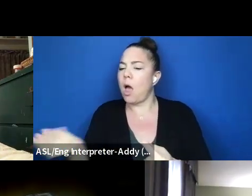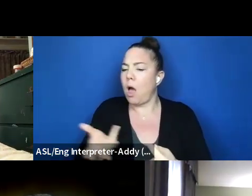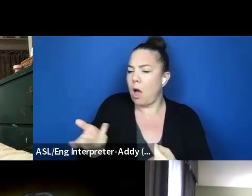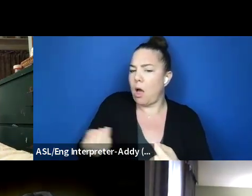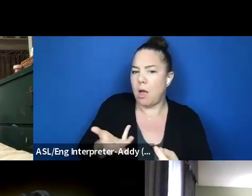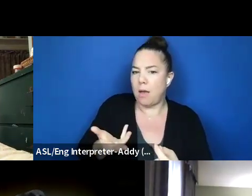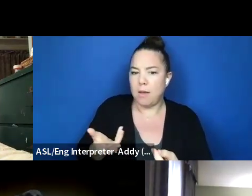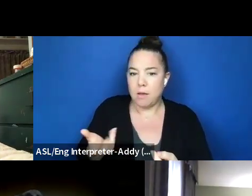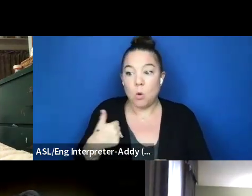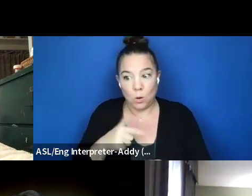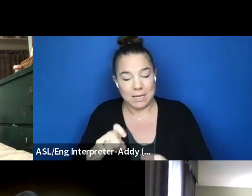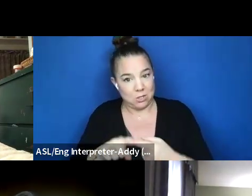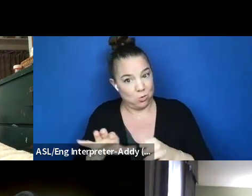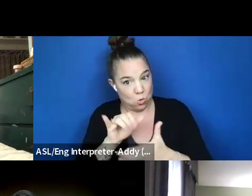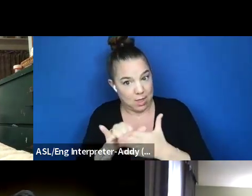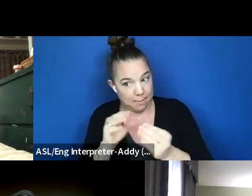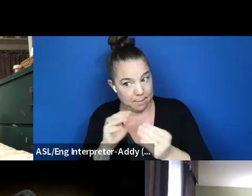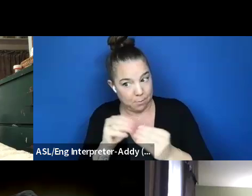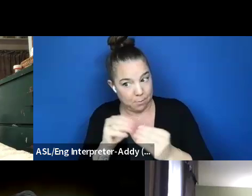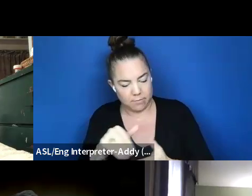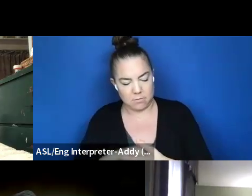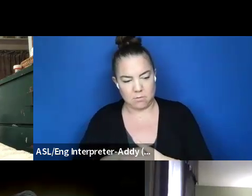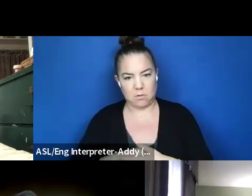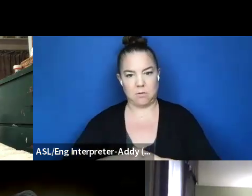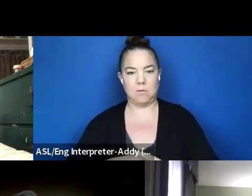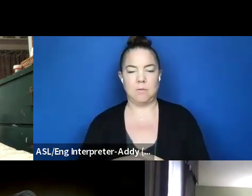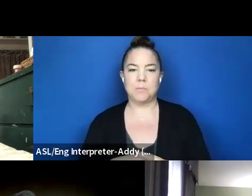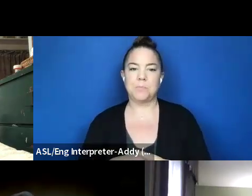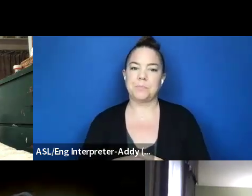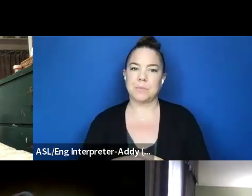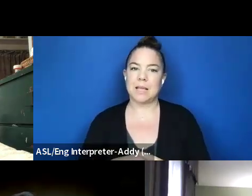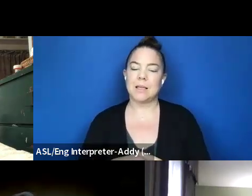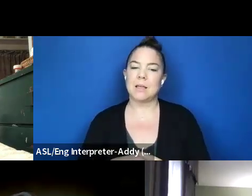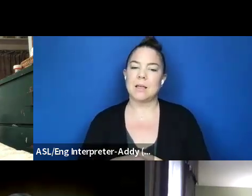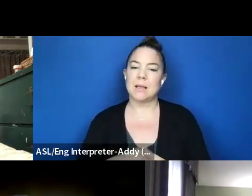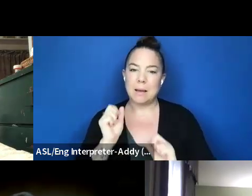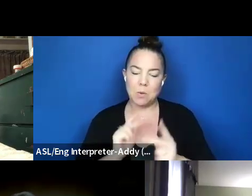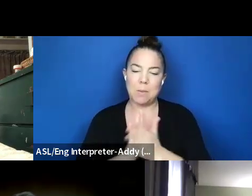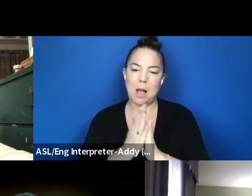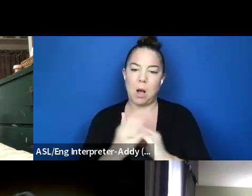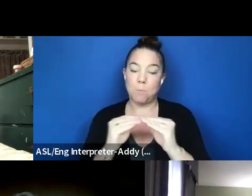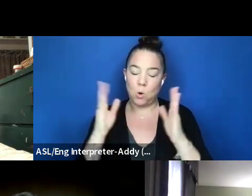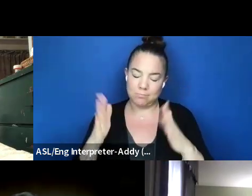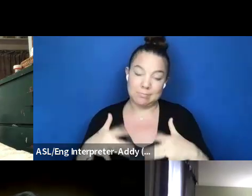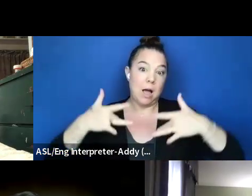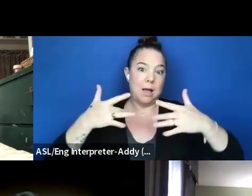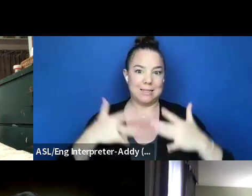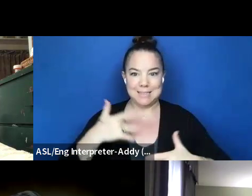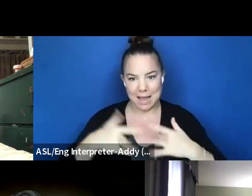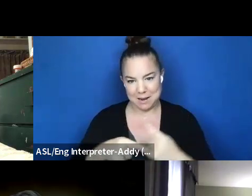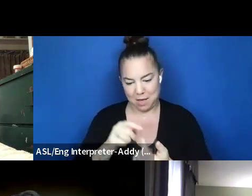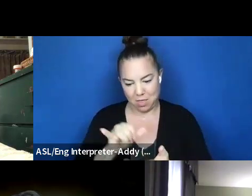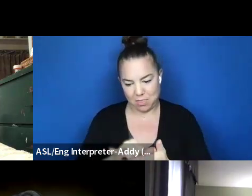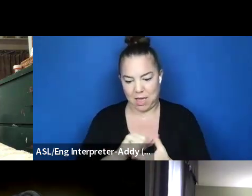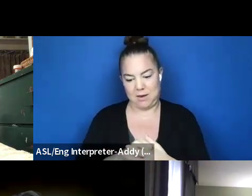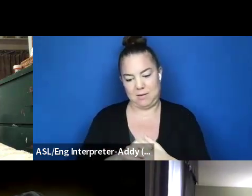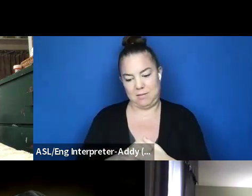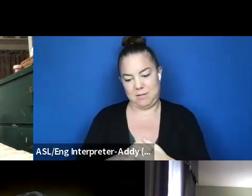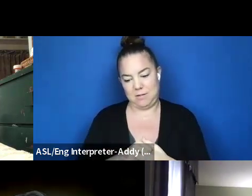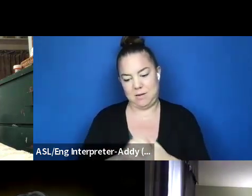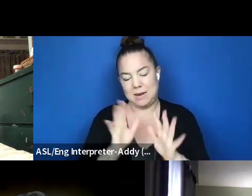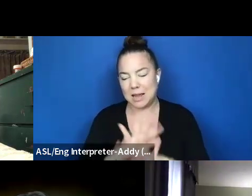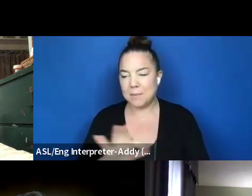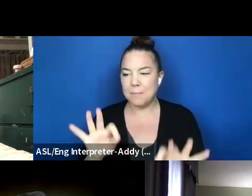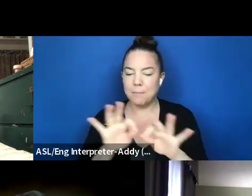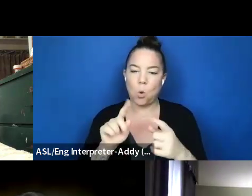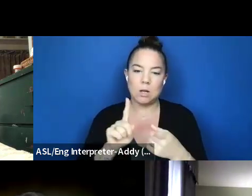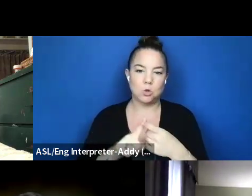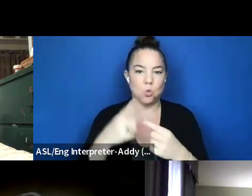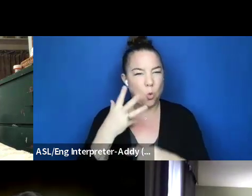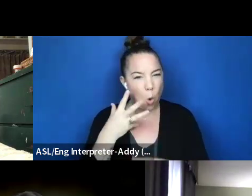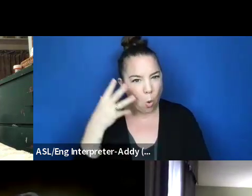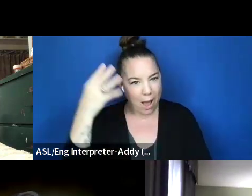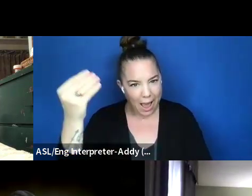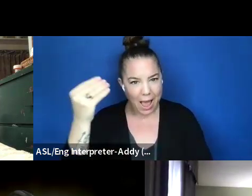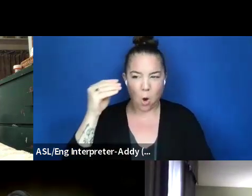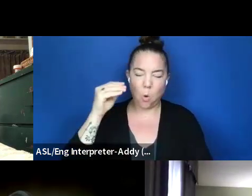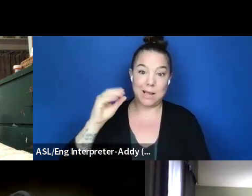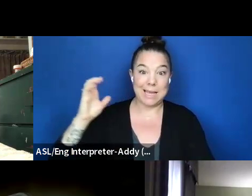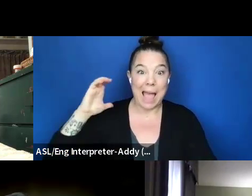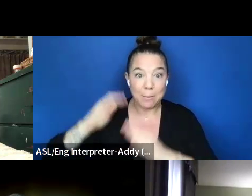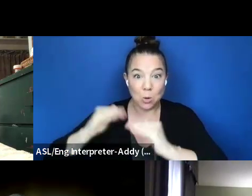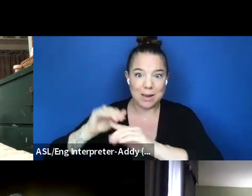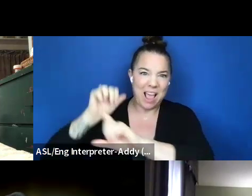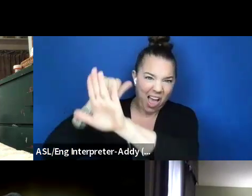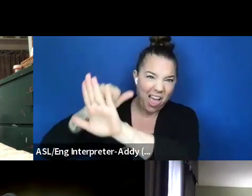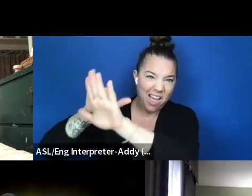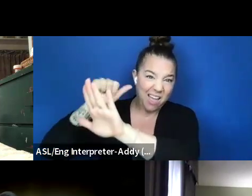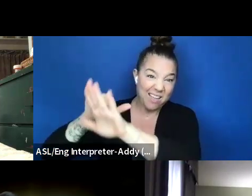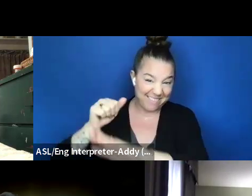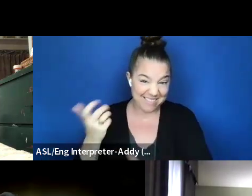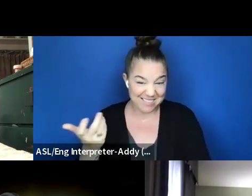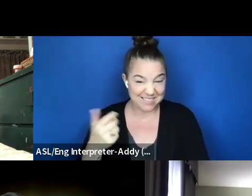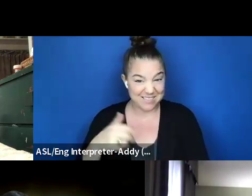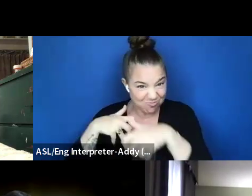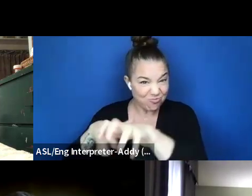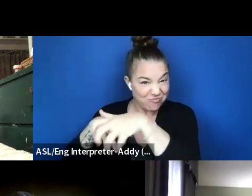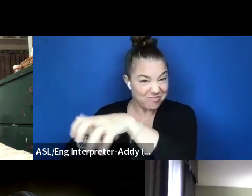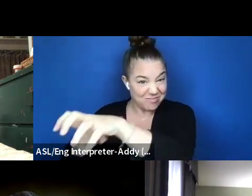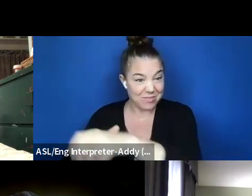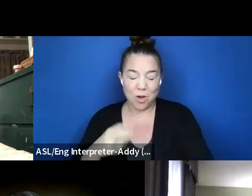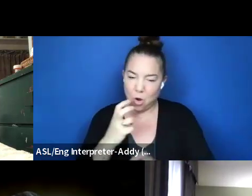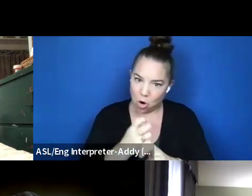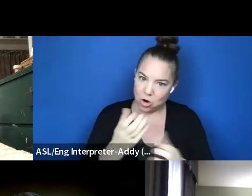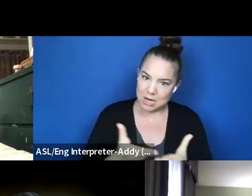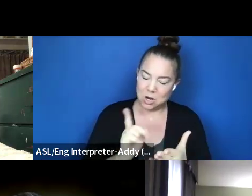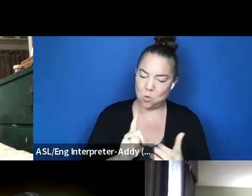Don Posh: We need to do that more. We need to get to where people are excited about it. Either that or we got to really get adapt out there and be stomping on the capital, that's you know, and it's it's hard where I'm at like I said. I got probably out of